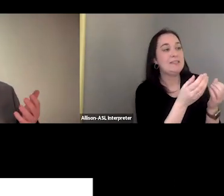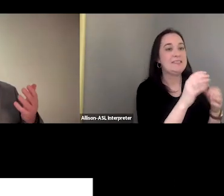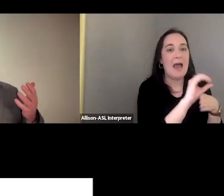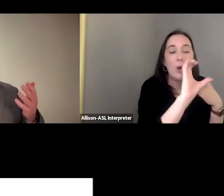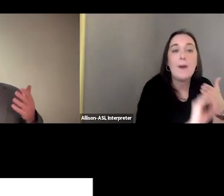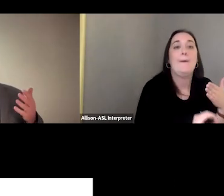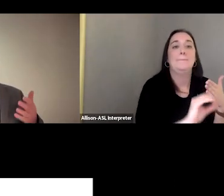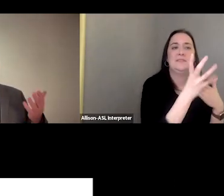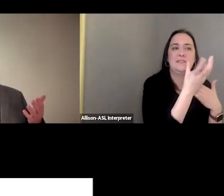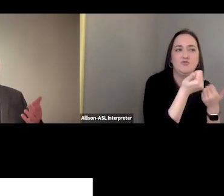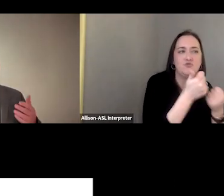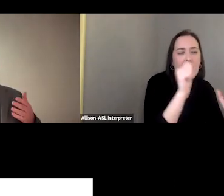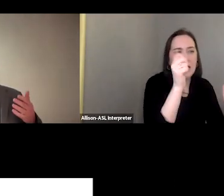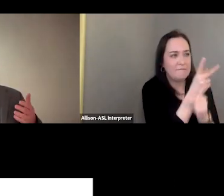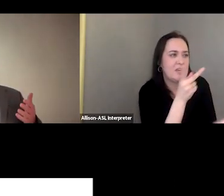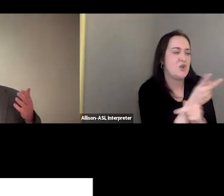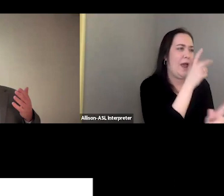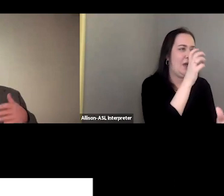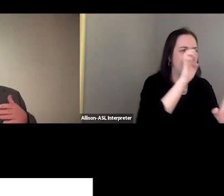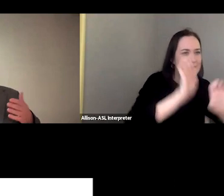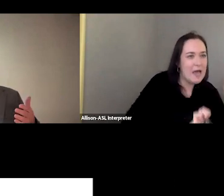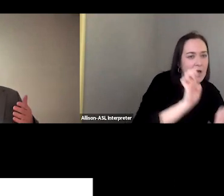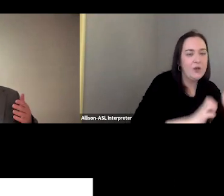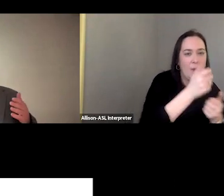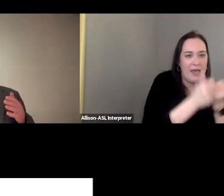And so sometimes, and I will even say the apps that people use